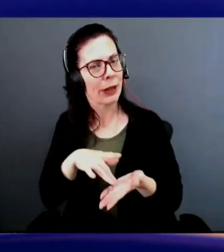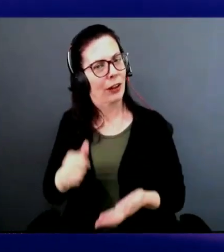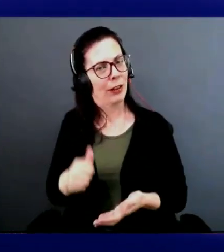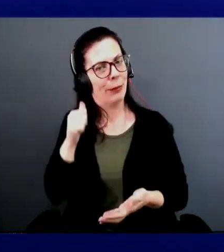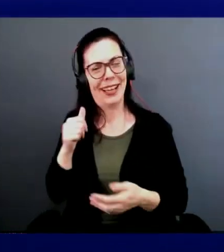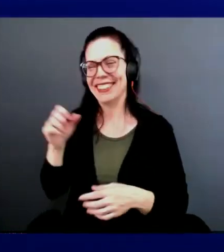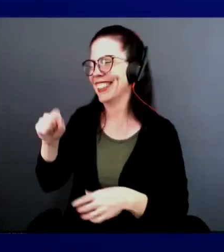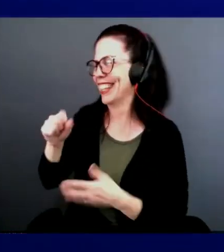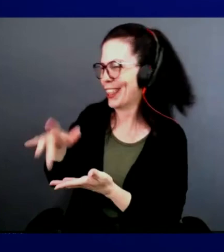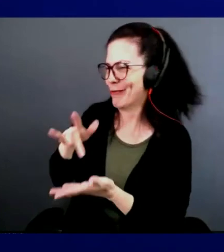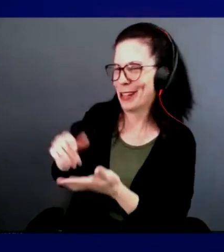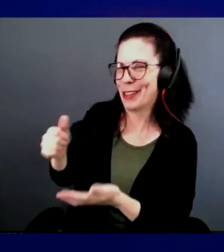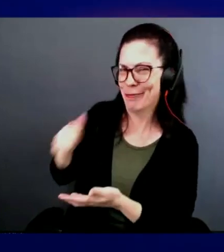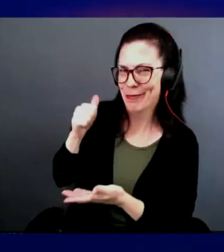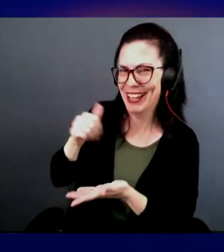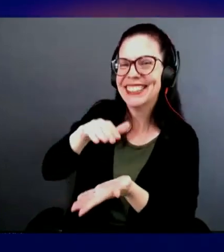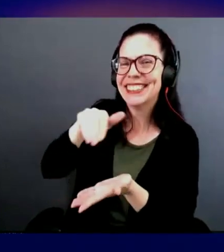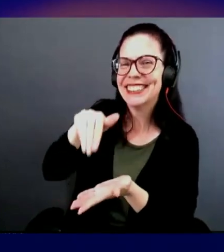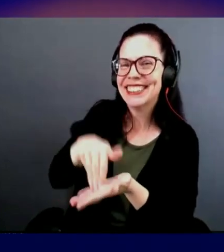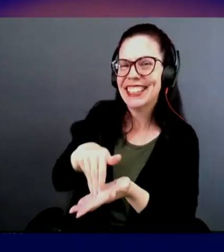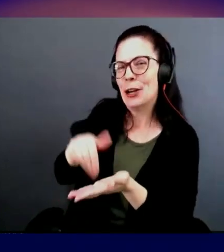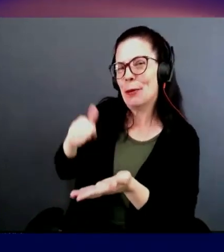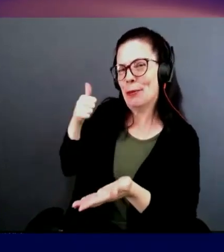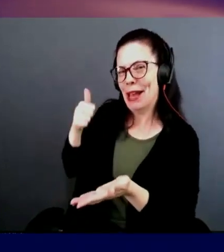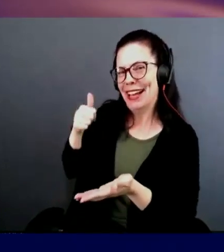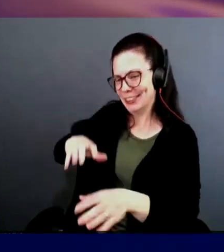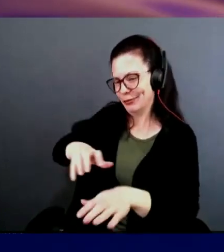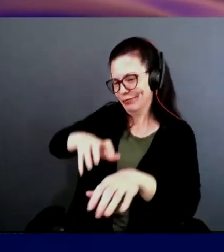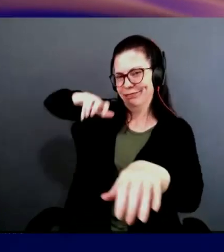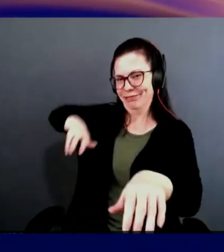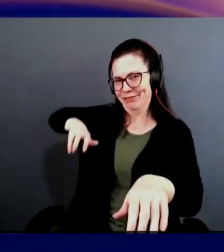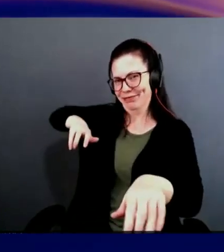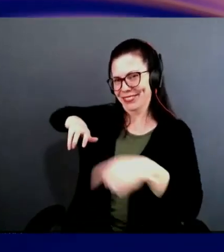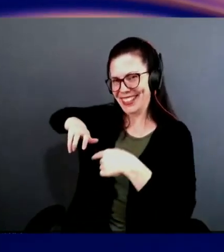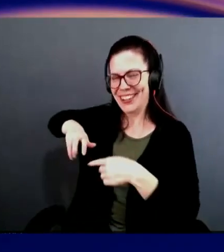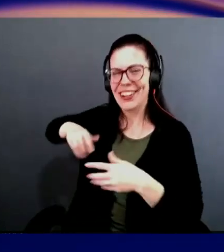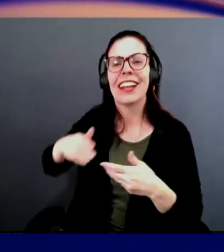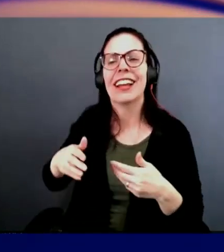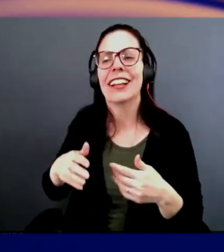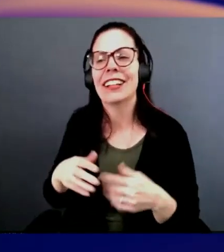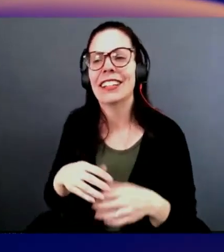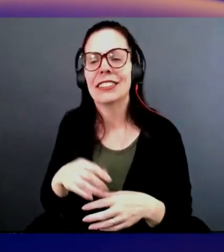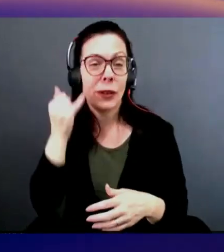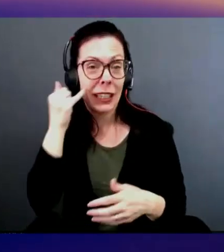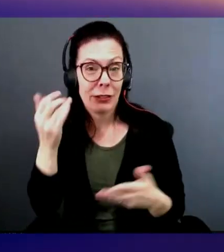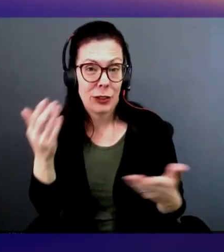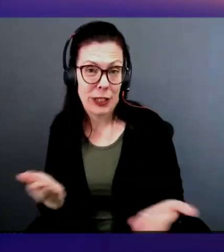Center rear, yes. Center rear, yeah. Next so if you are at the summit